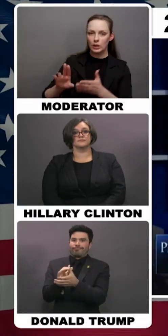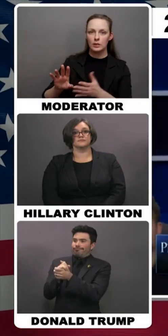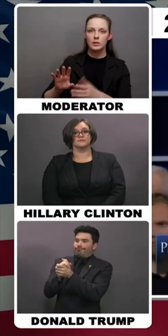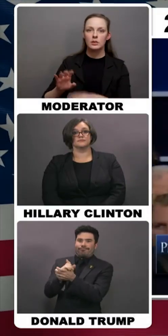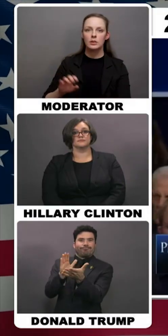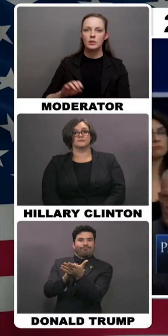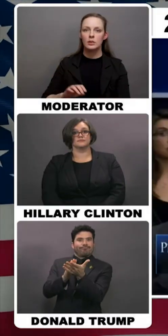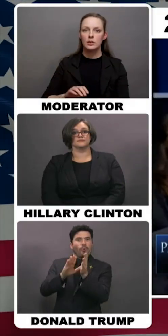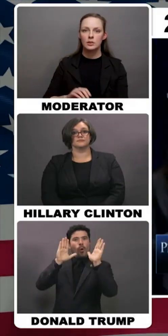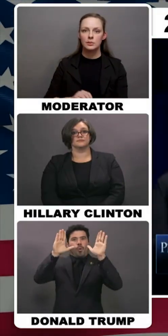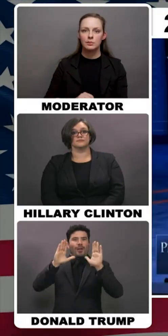You be able to respond Secretary Clinton?